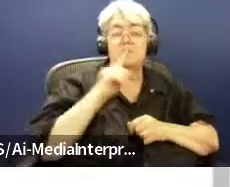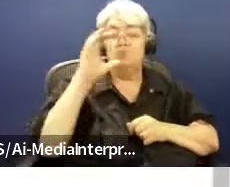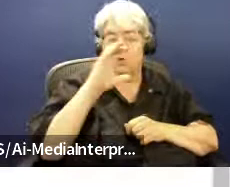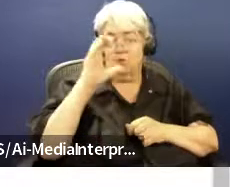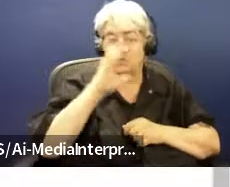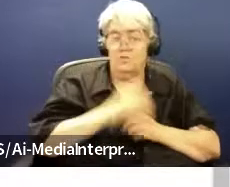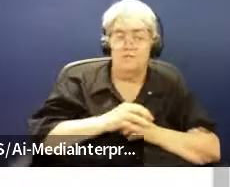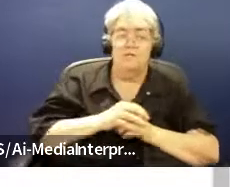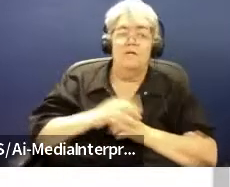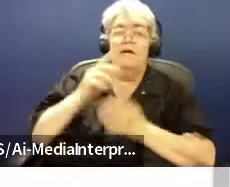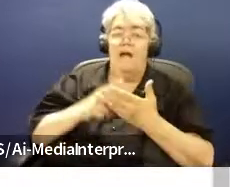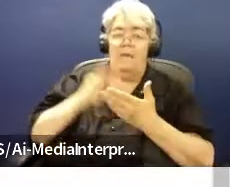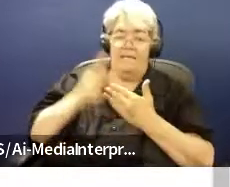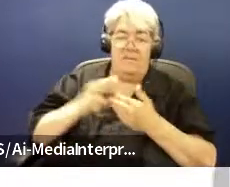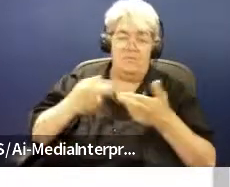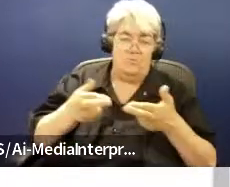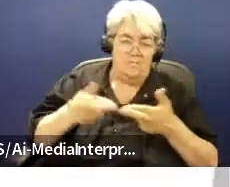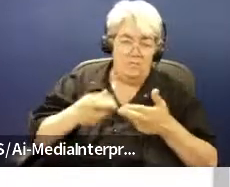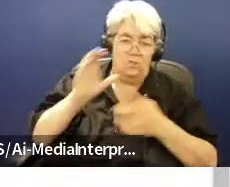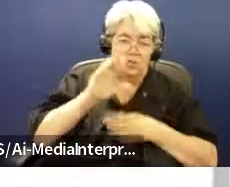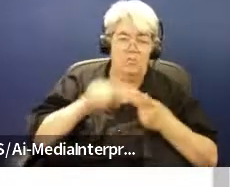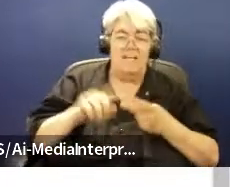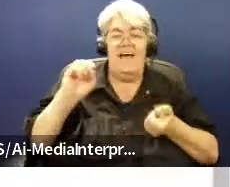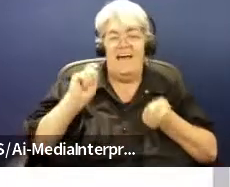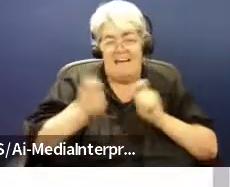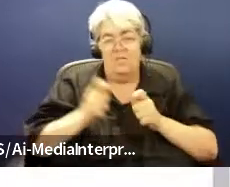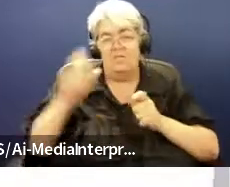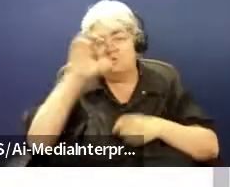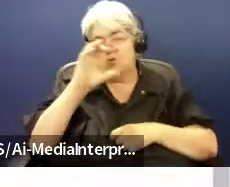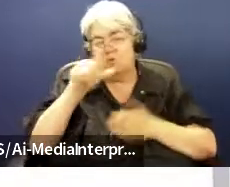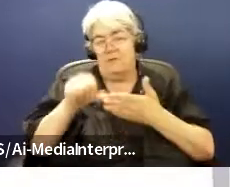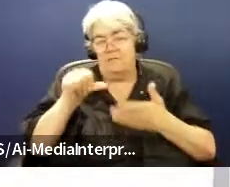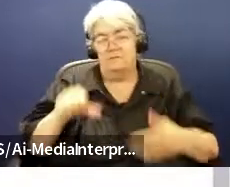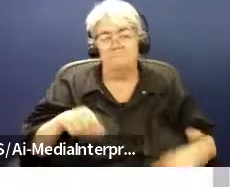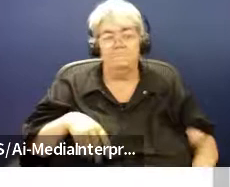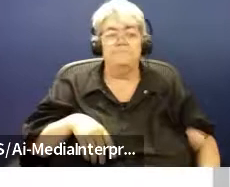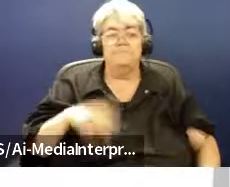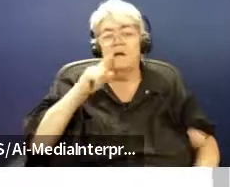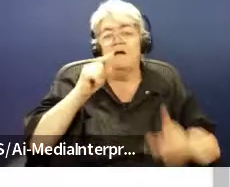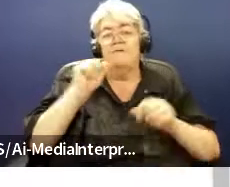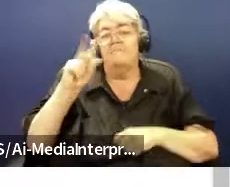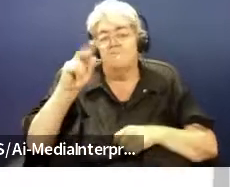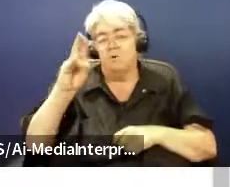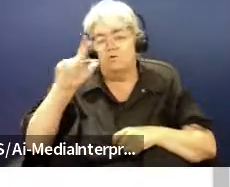Wrapping to top, search button. MATT HACKETT: There is the search button that is related to the search.